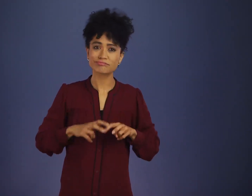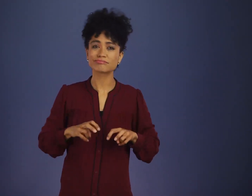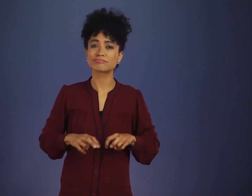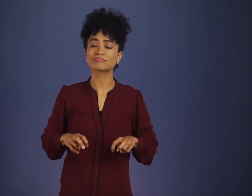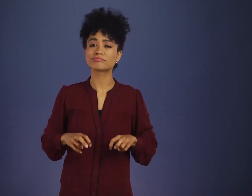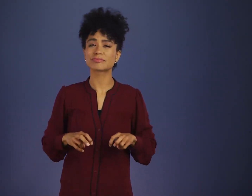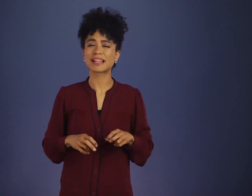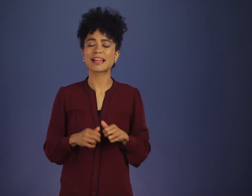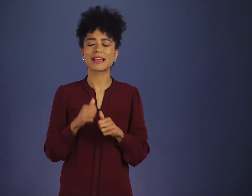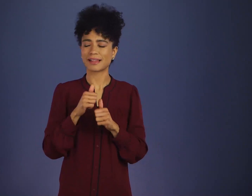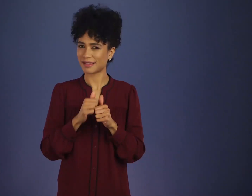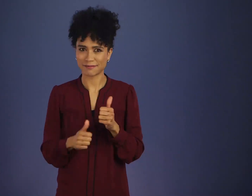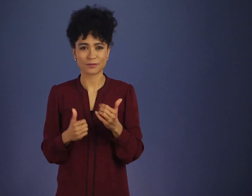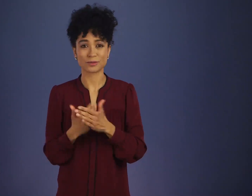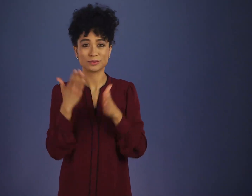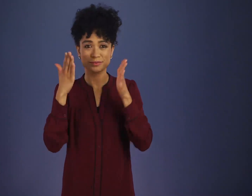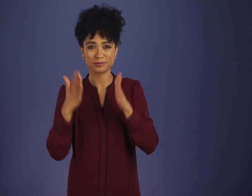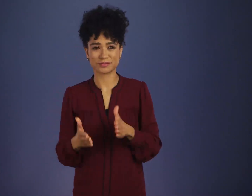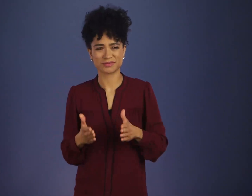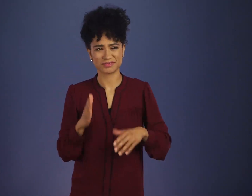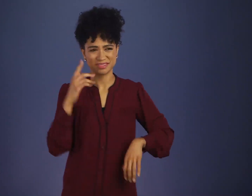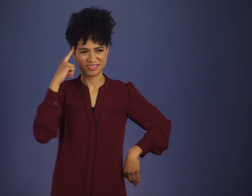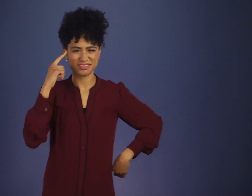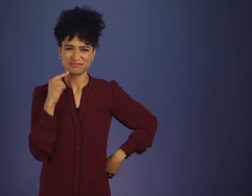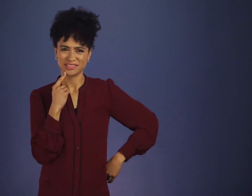that more is being asked of him than he can do.